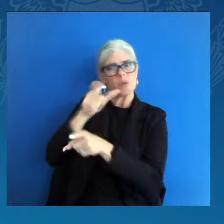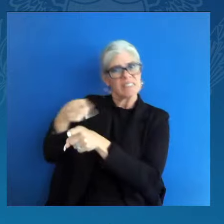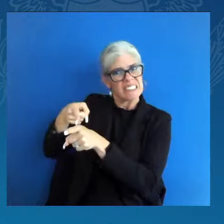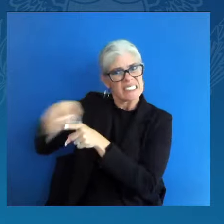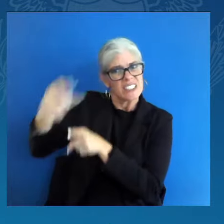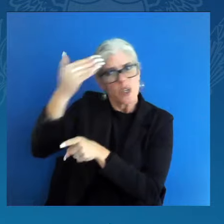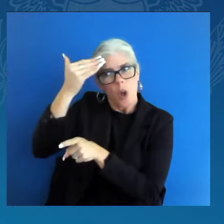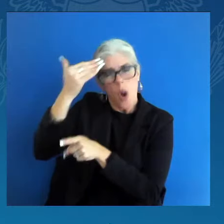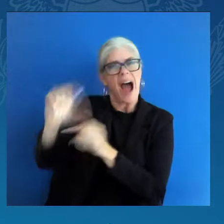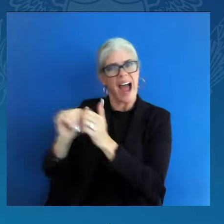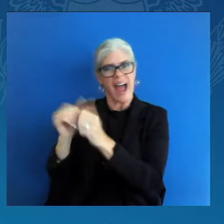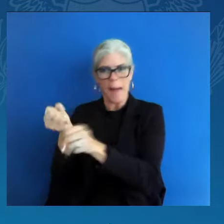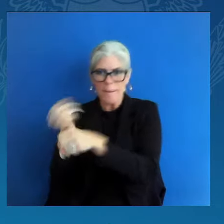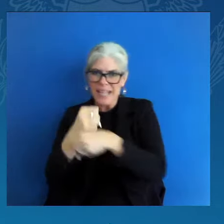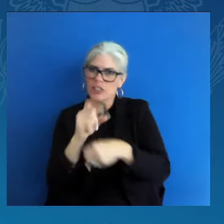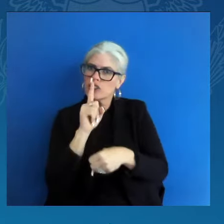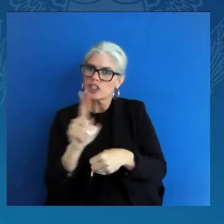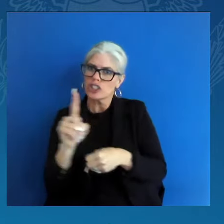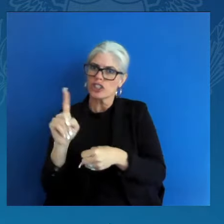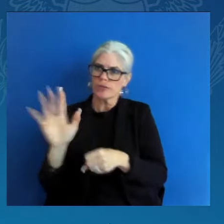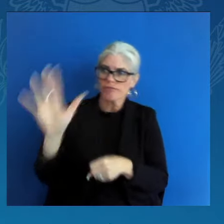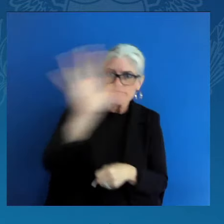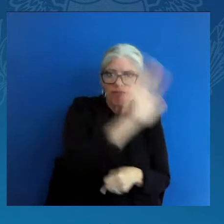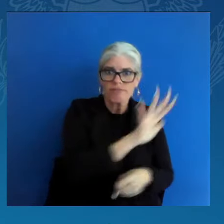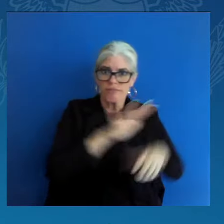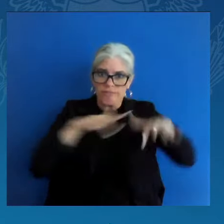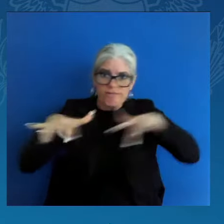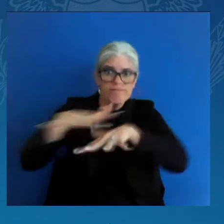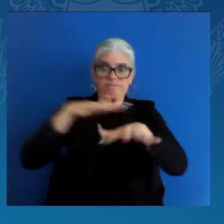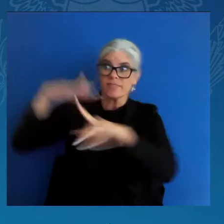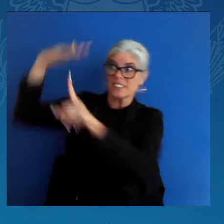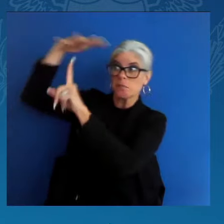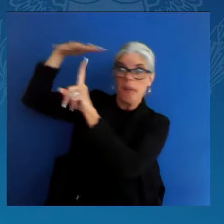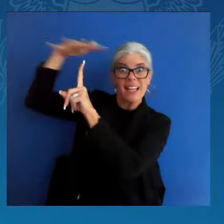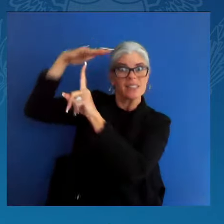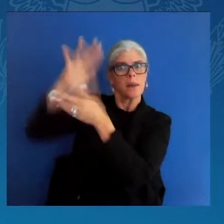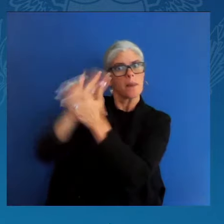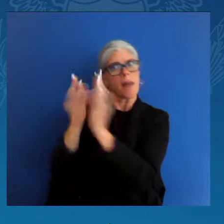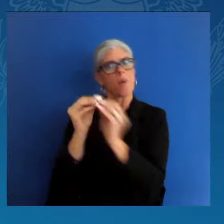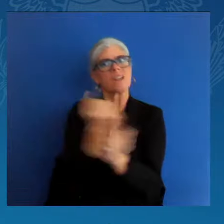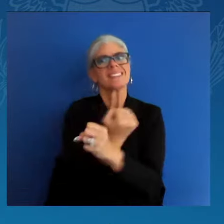Advisor Gordon: Perfect. Thank you, Avril. That's great. I want to turn now to our colleagues from the Department of Defense,